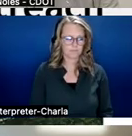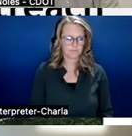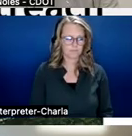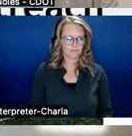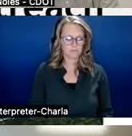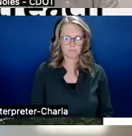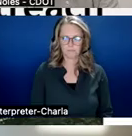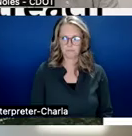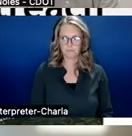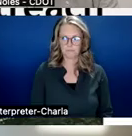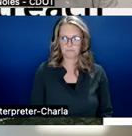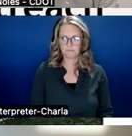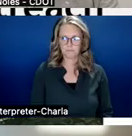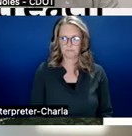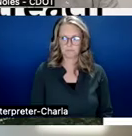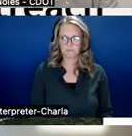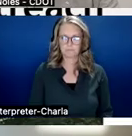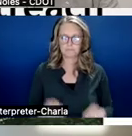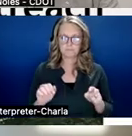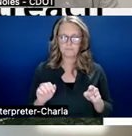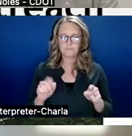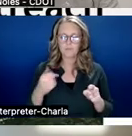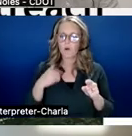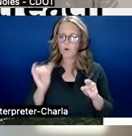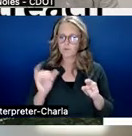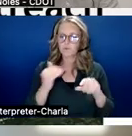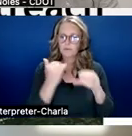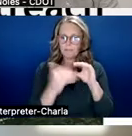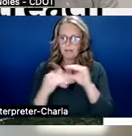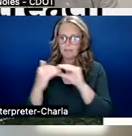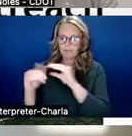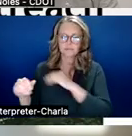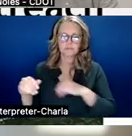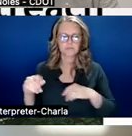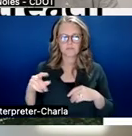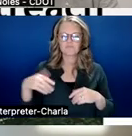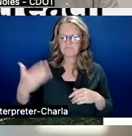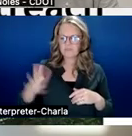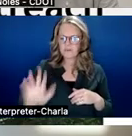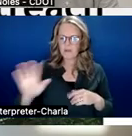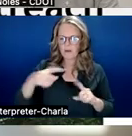so those have been coming out on roughly a monthly basis. So you may have received those.